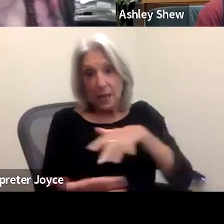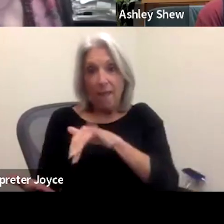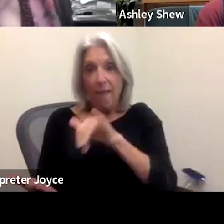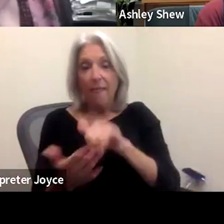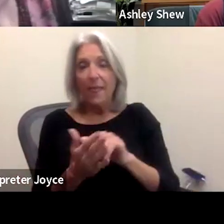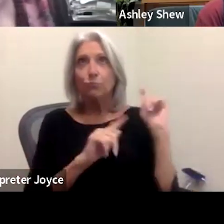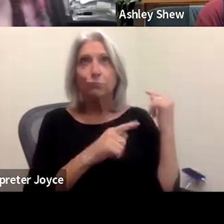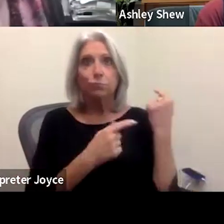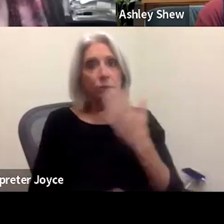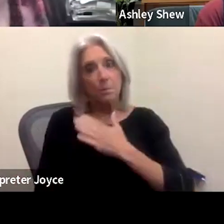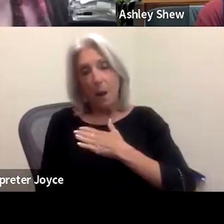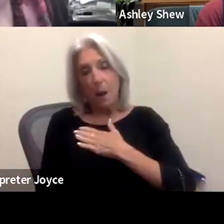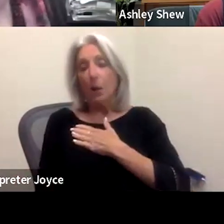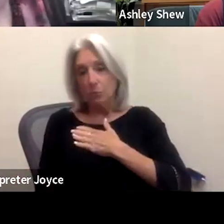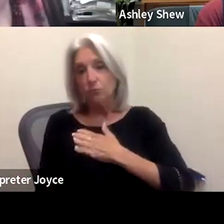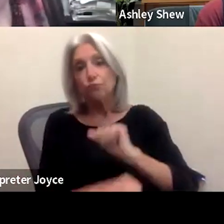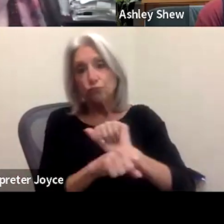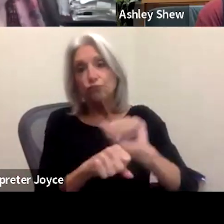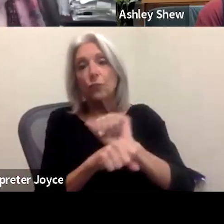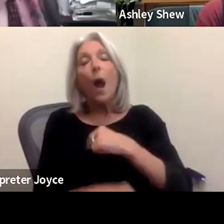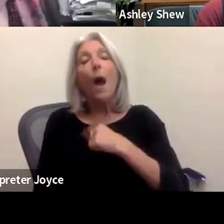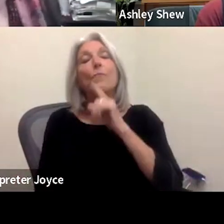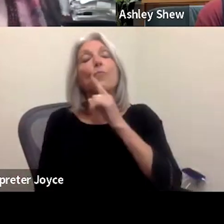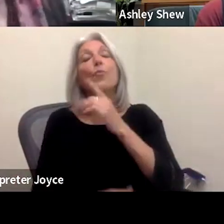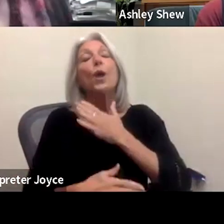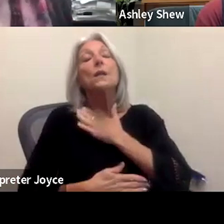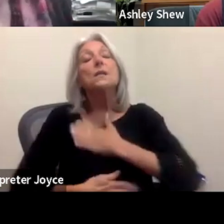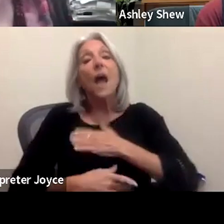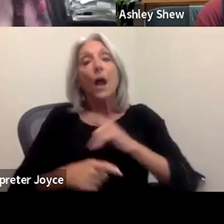And I am really excited to share some of that journey with y'all today.